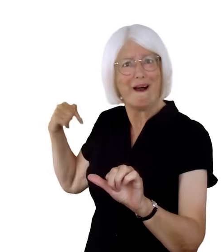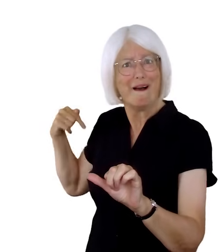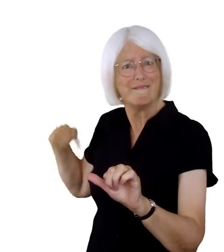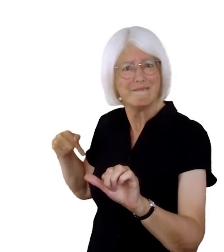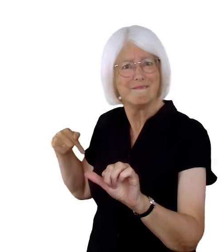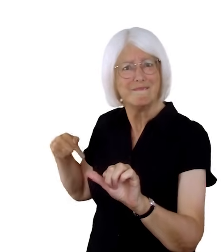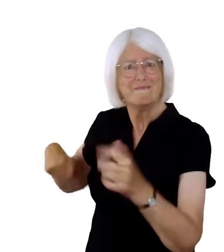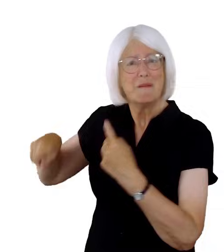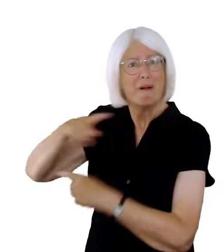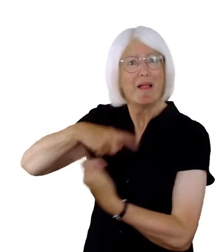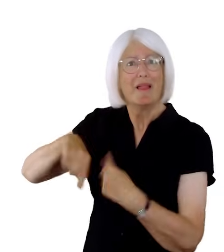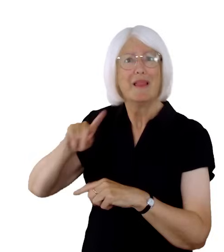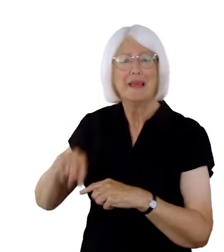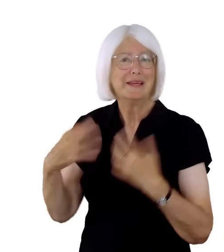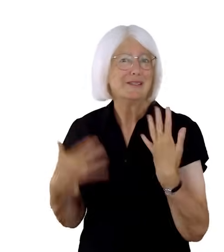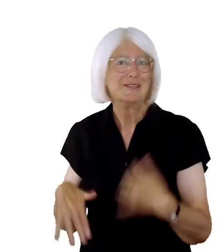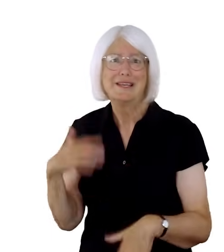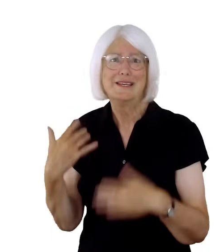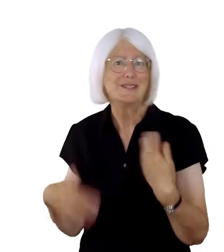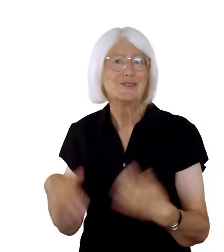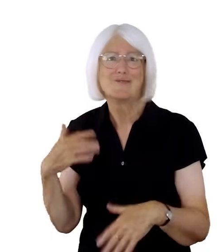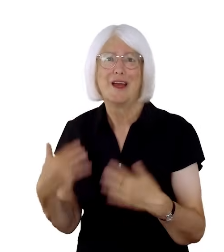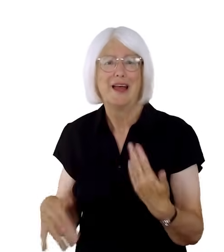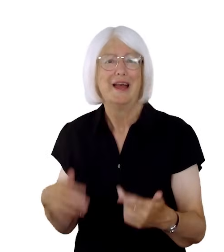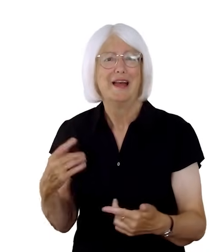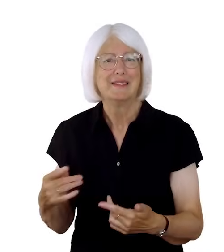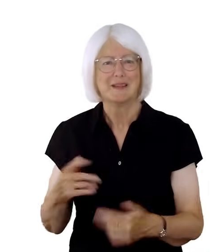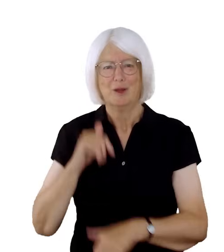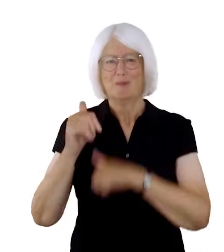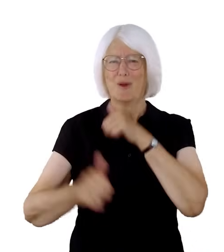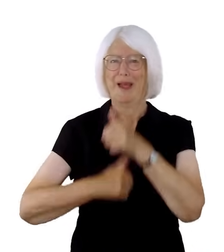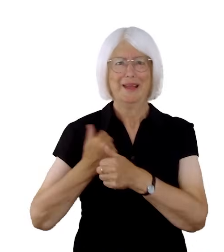To his people in distress